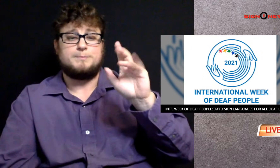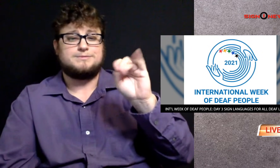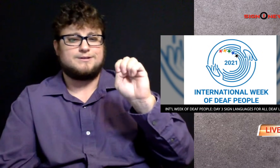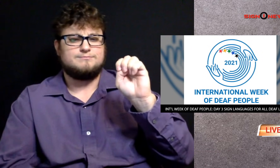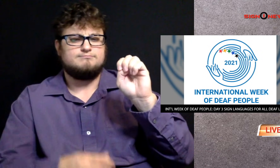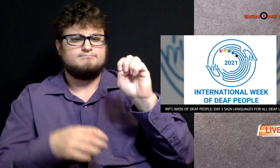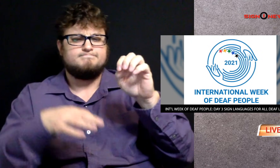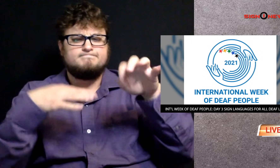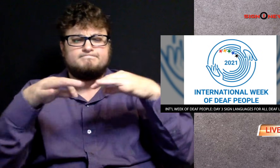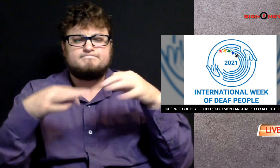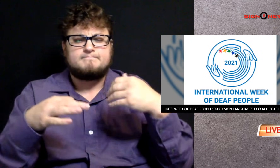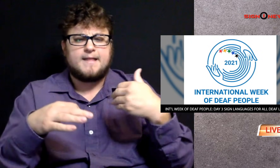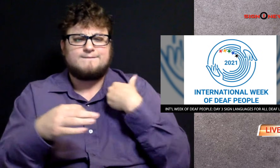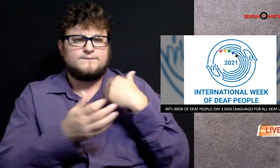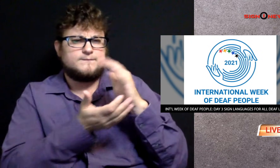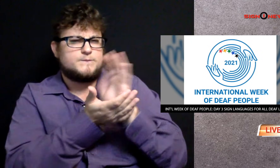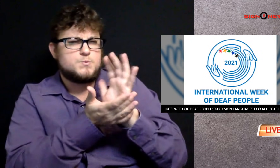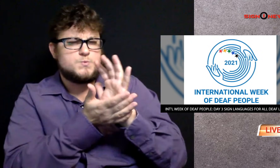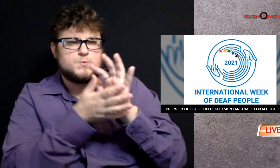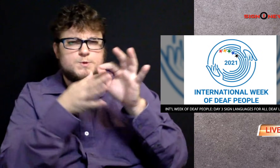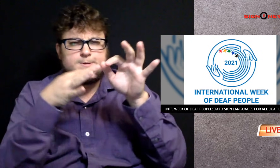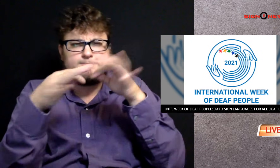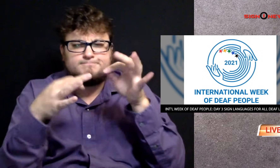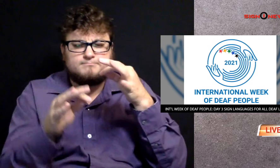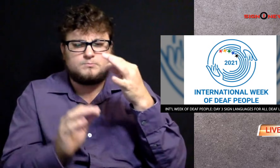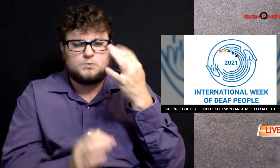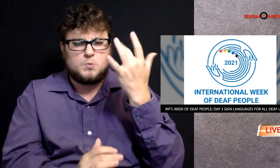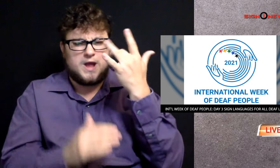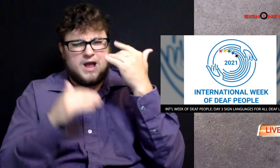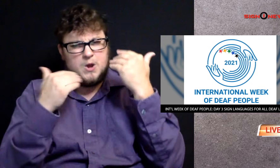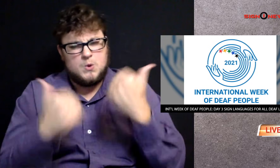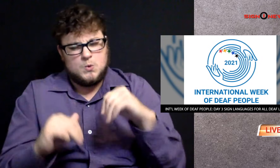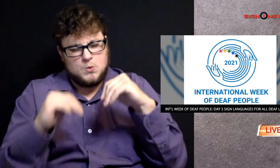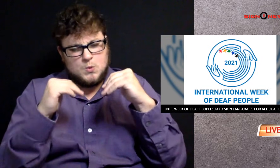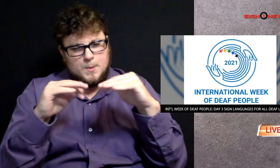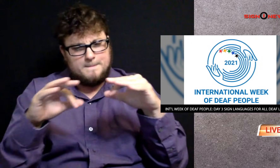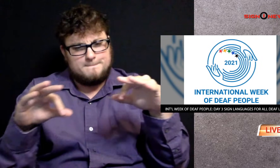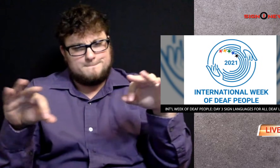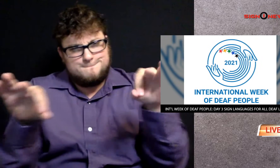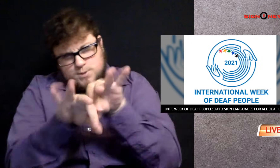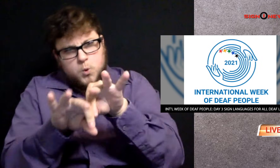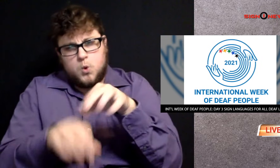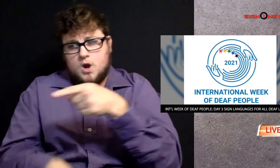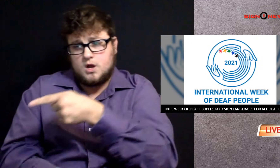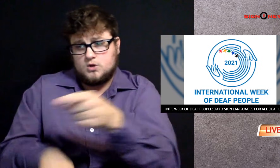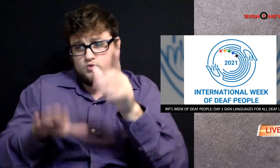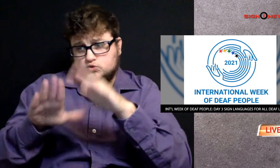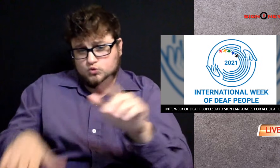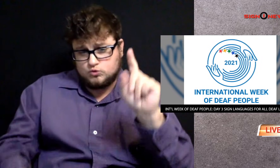here is the official video from the world federation of the deaf wfd world federation of the deaf wfd explaining why it is so important for